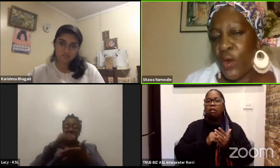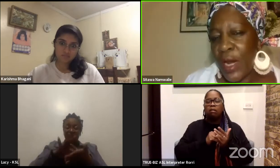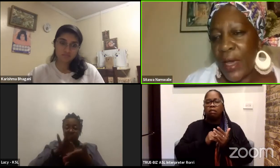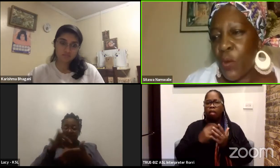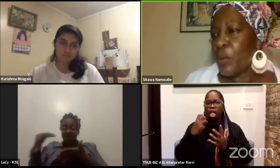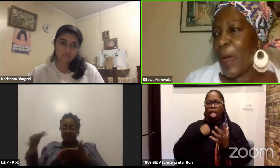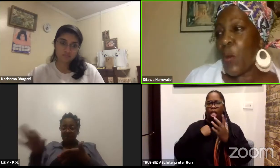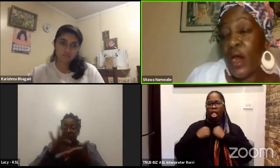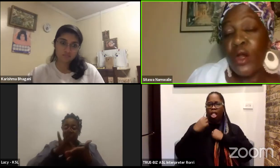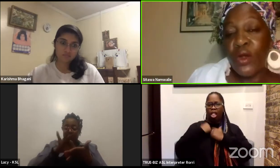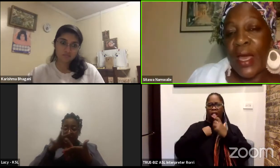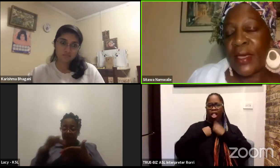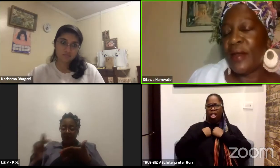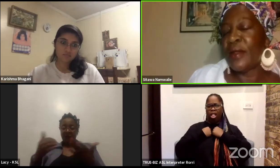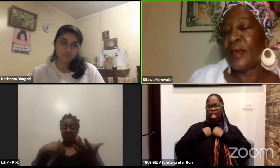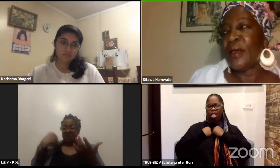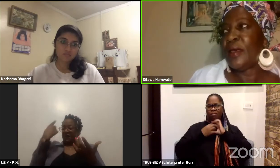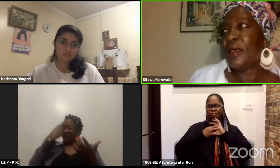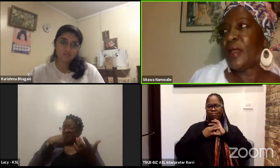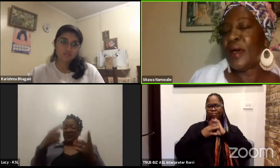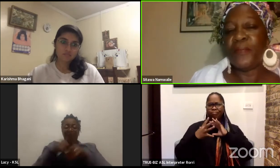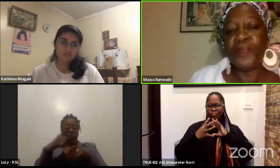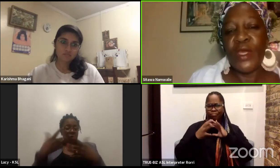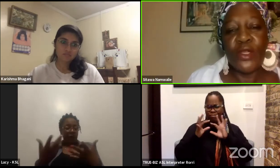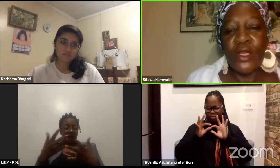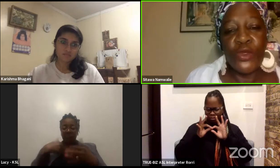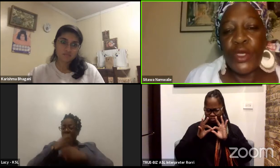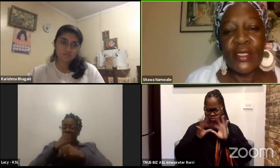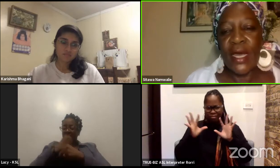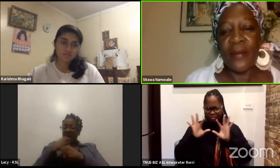What will my work look like in two years time?